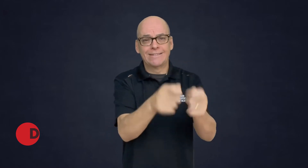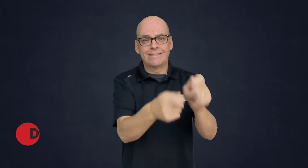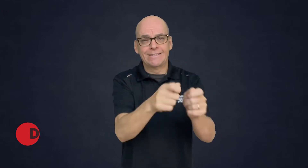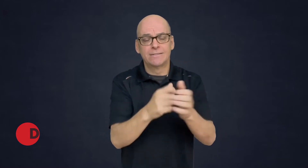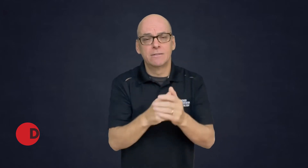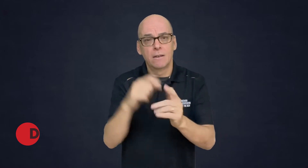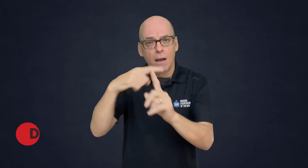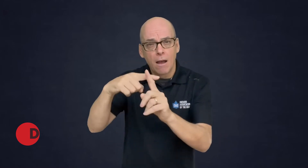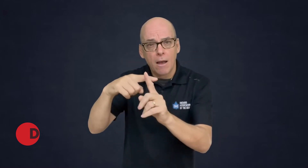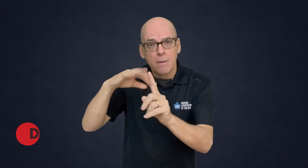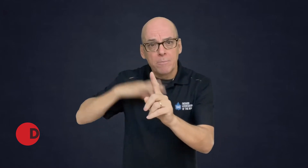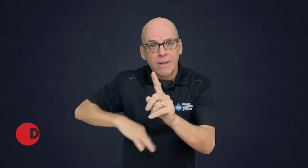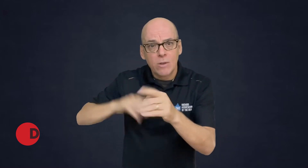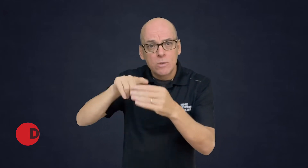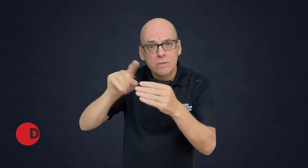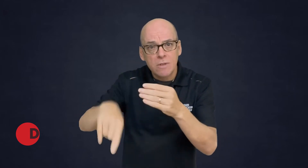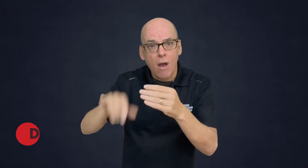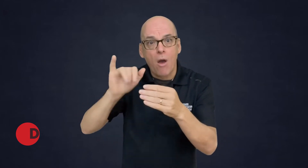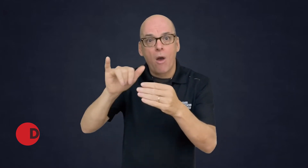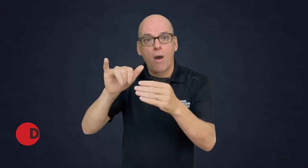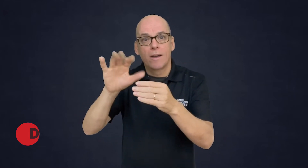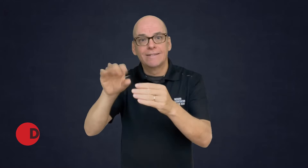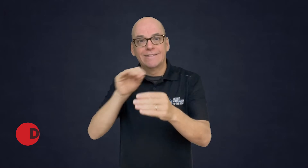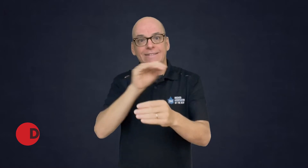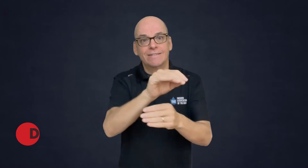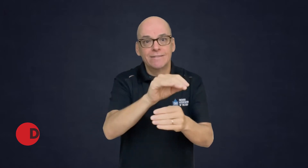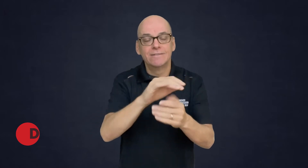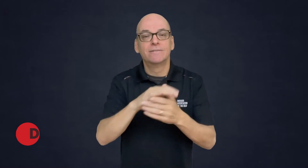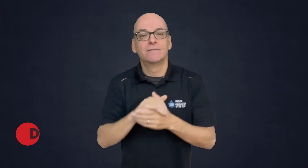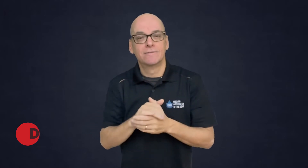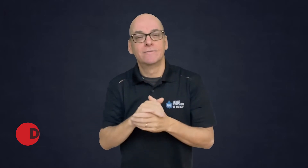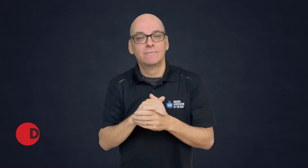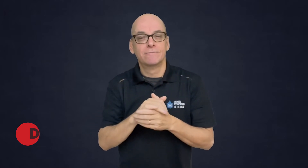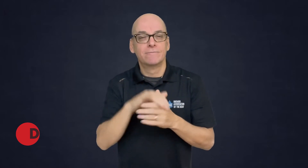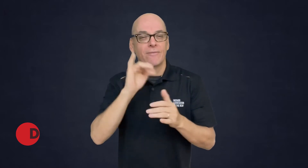negatives and benefits, results to use.